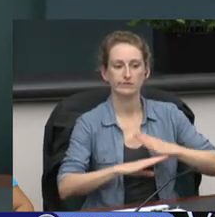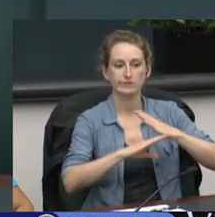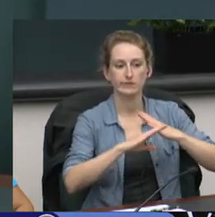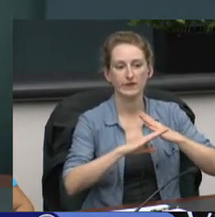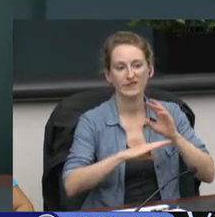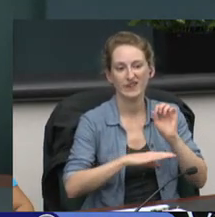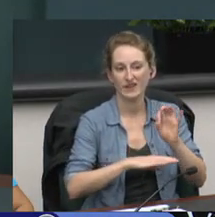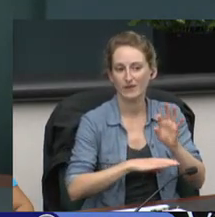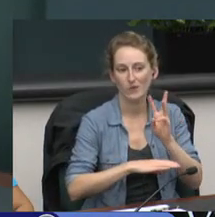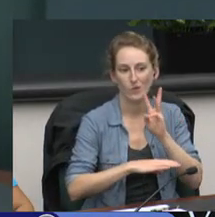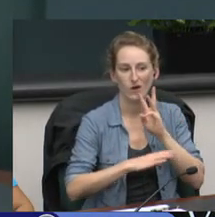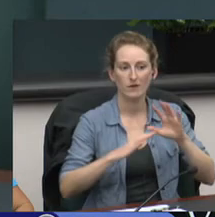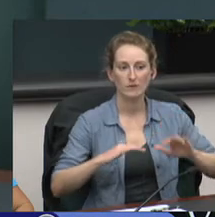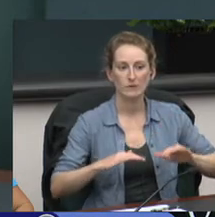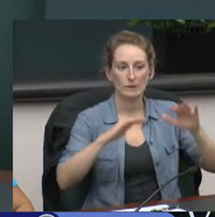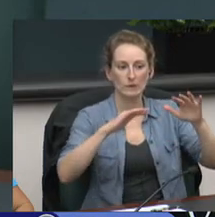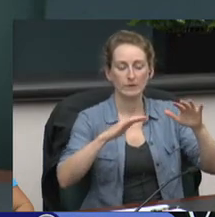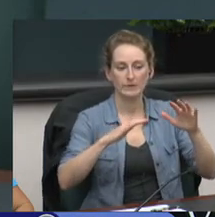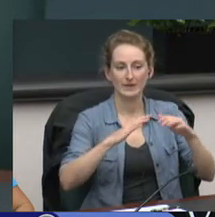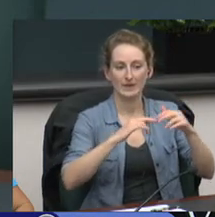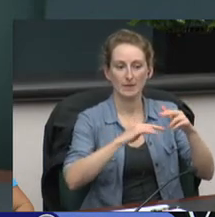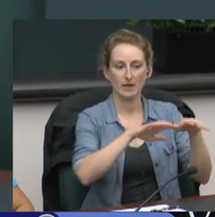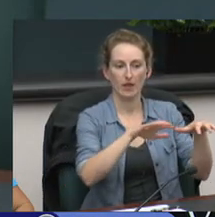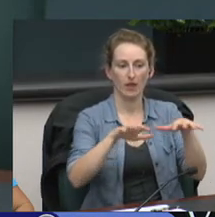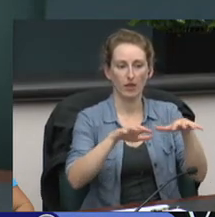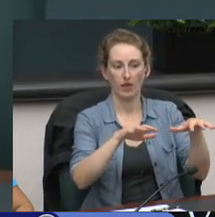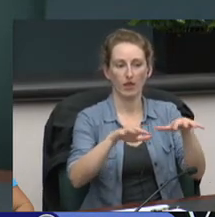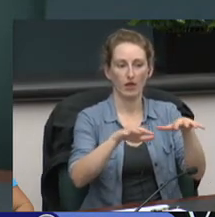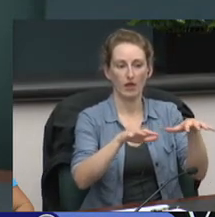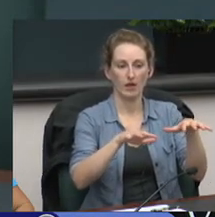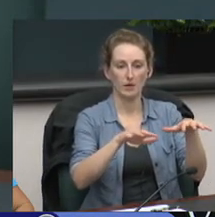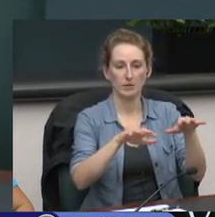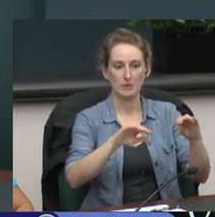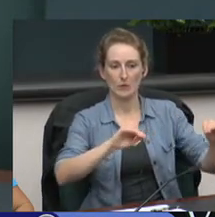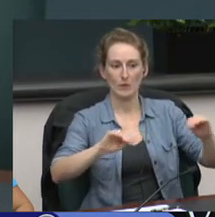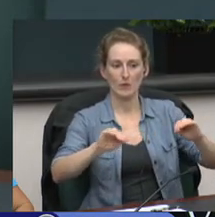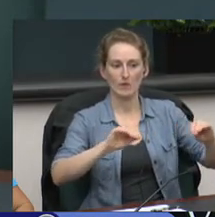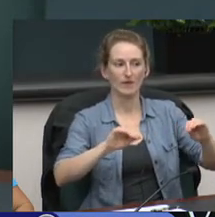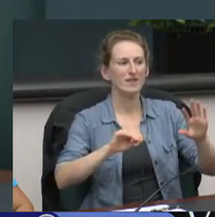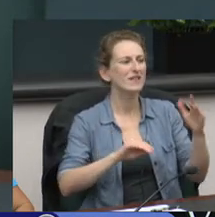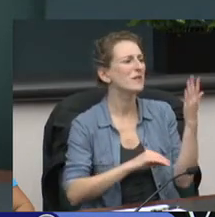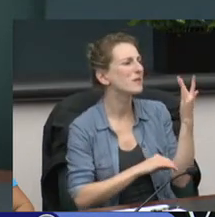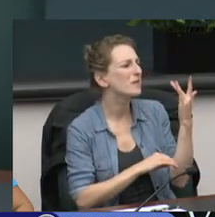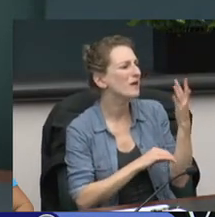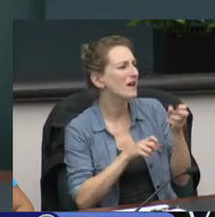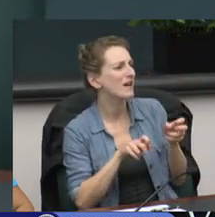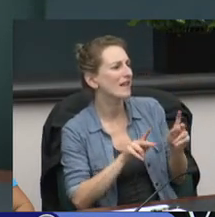or why do we even why would we even allow new construction in a floodplain